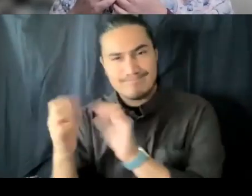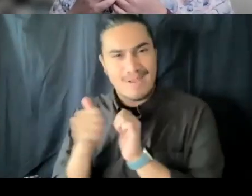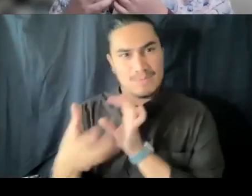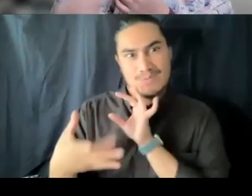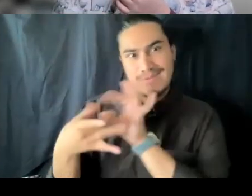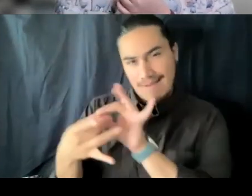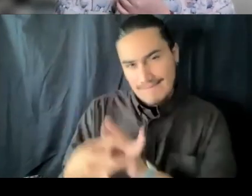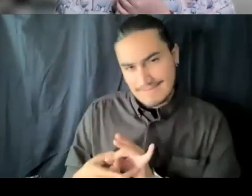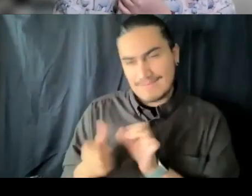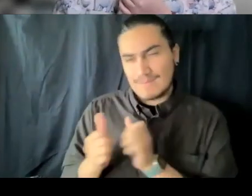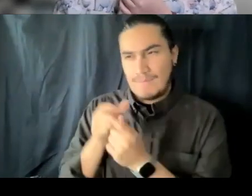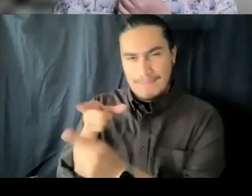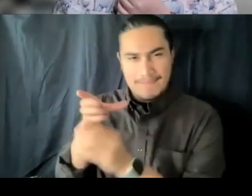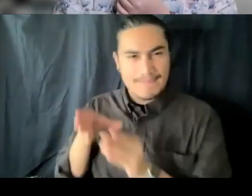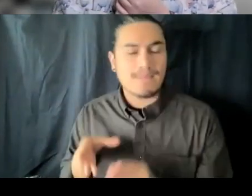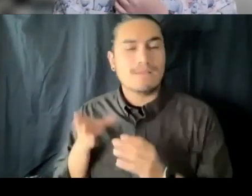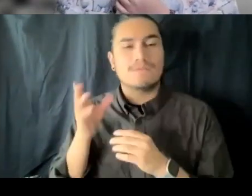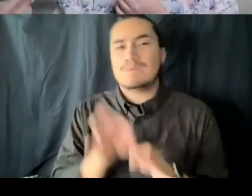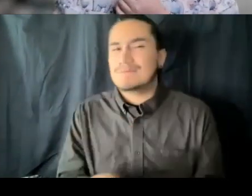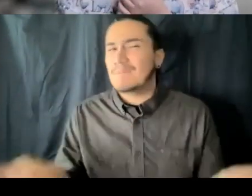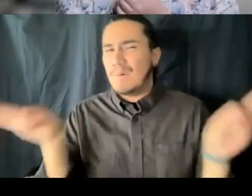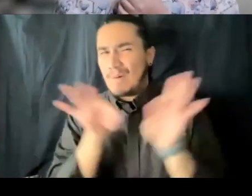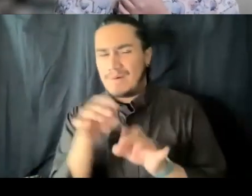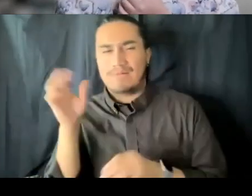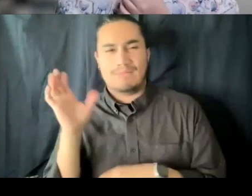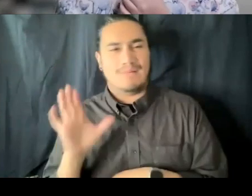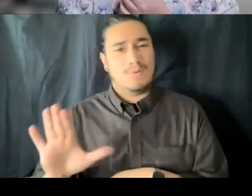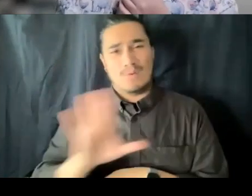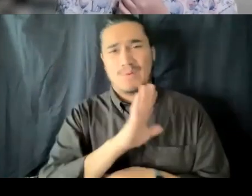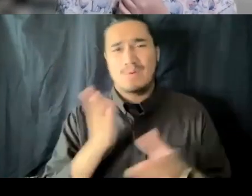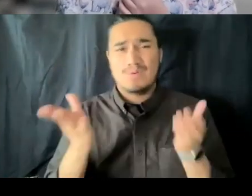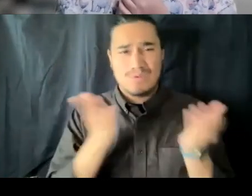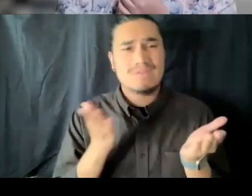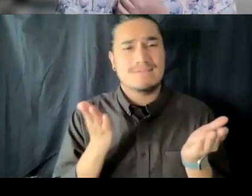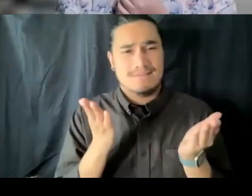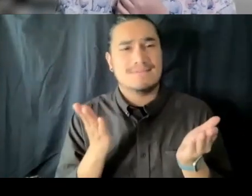And so it's really important that your services be trauma informed in that way.